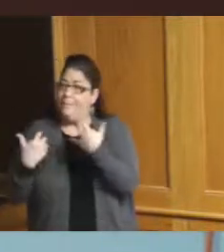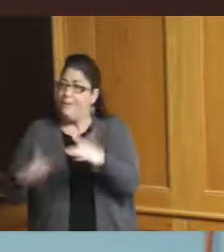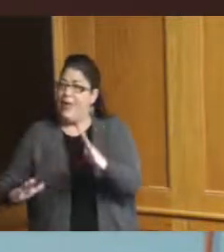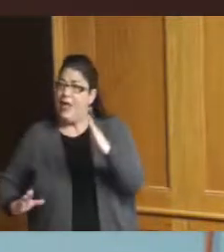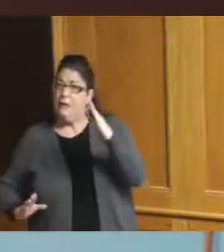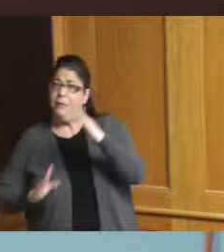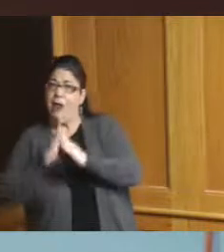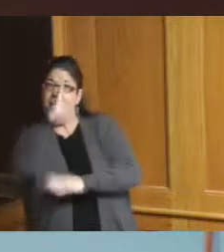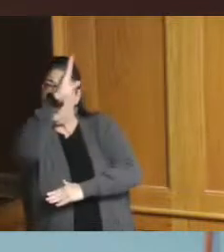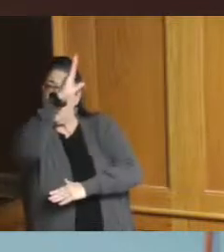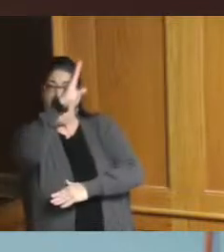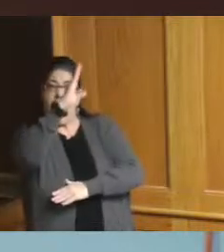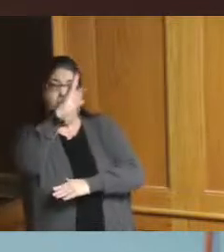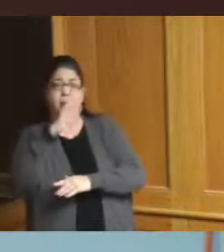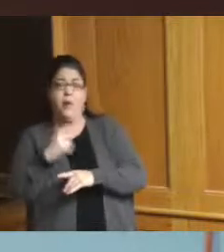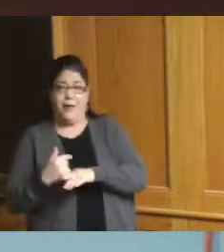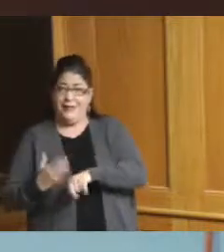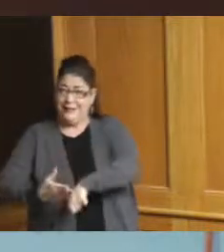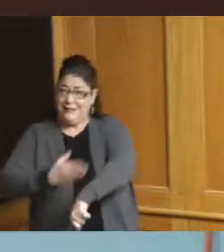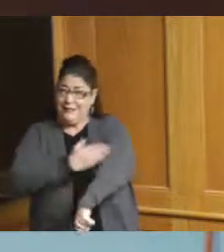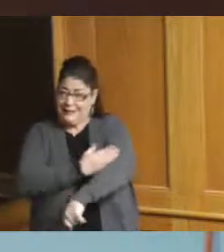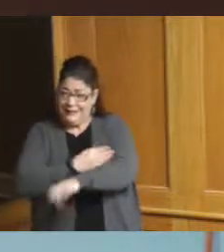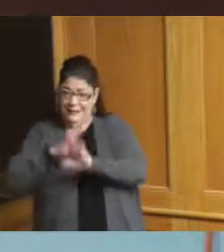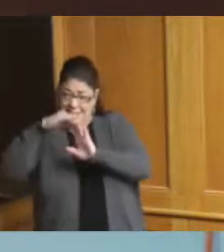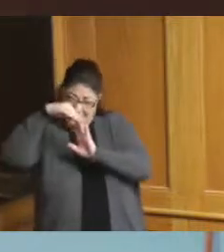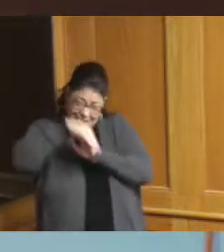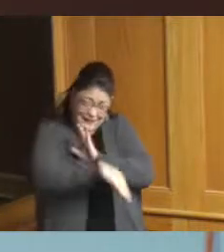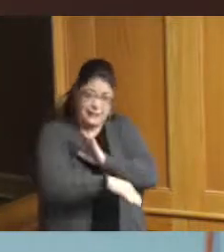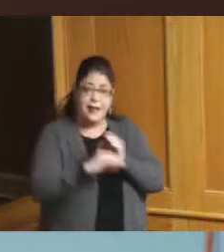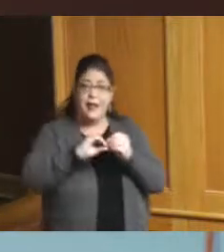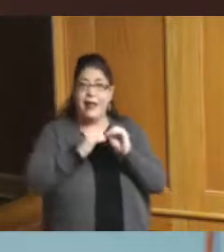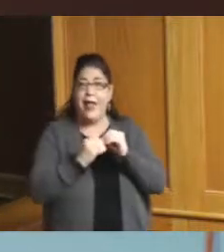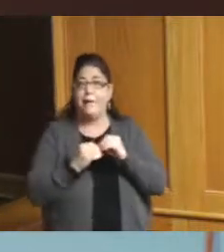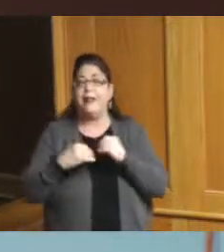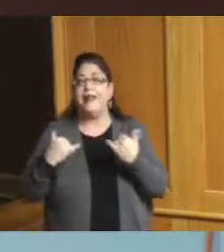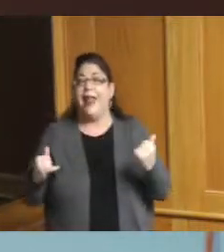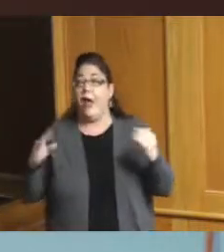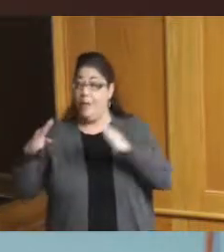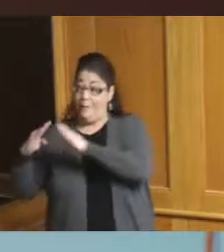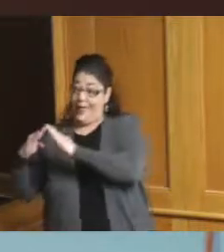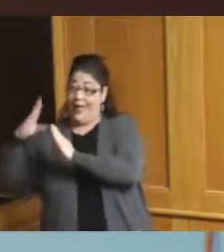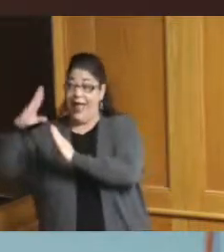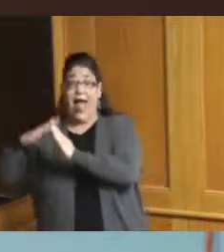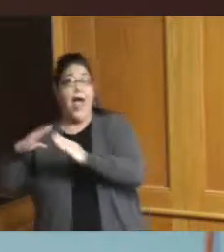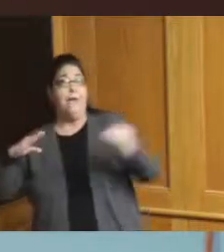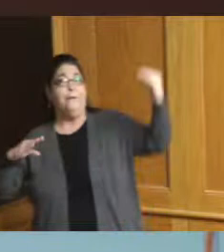and how much improvement we have made we have more than doubled that and today we are at 1651